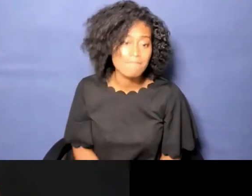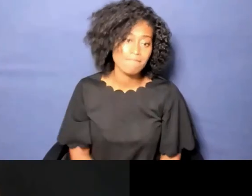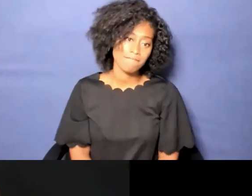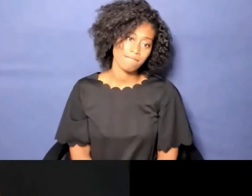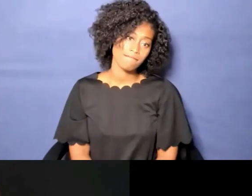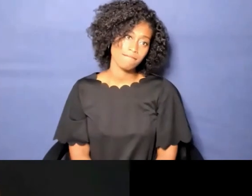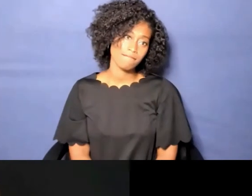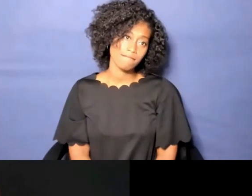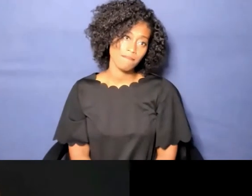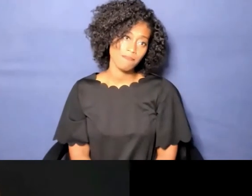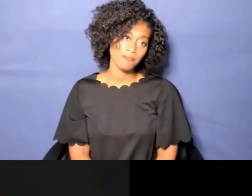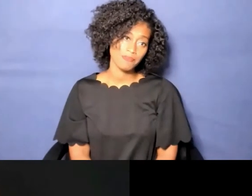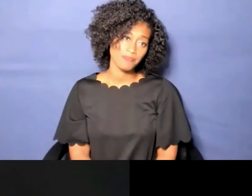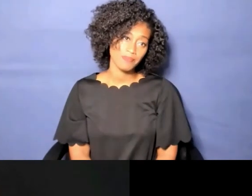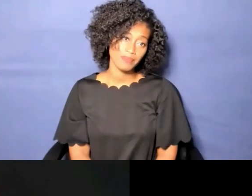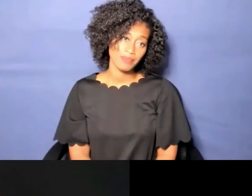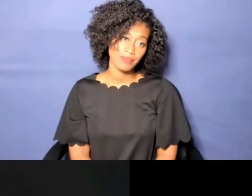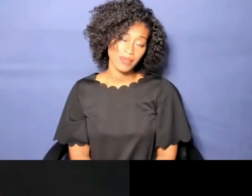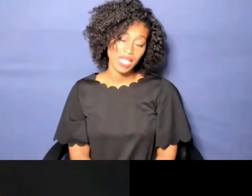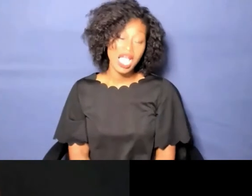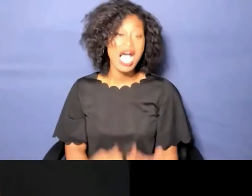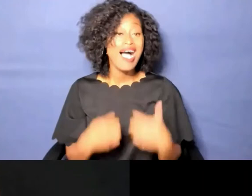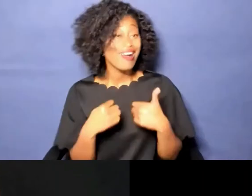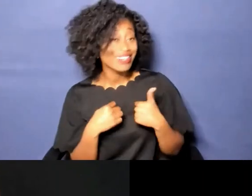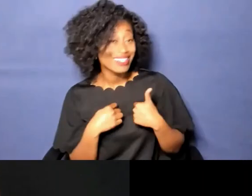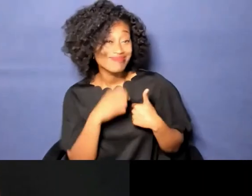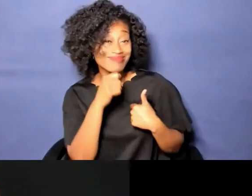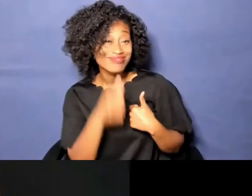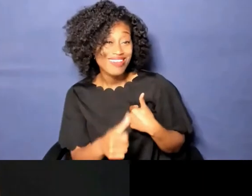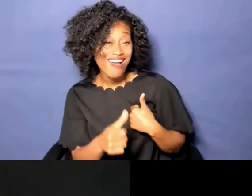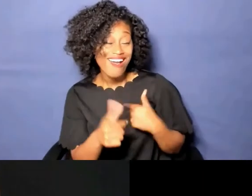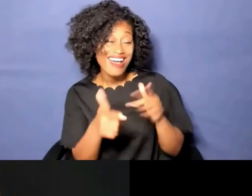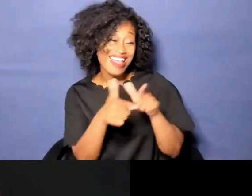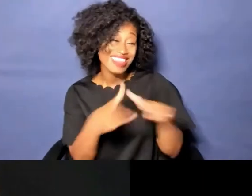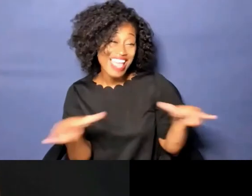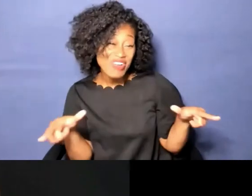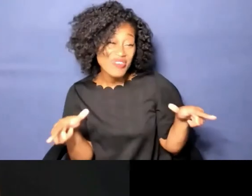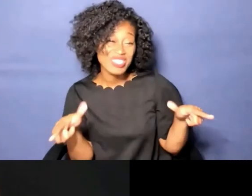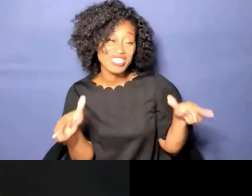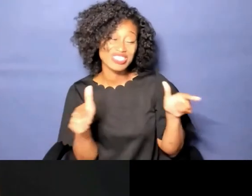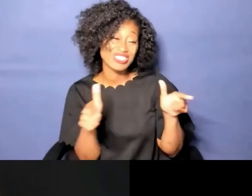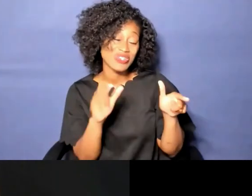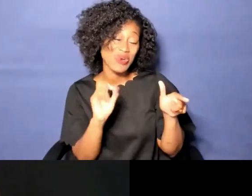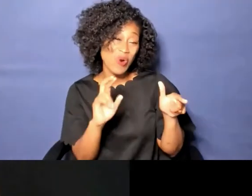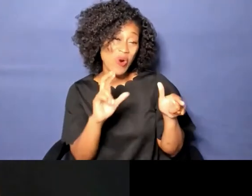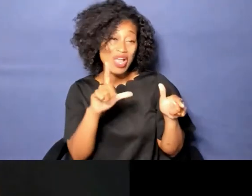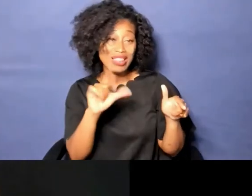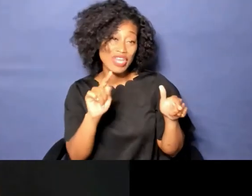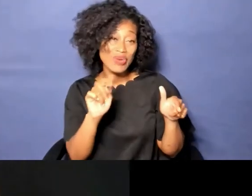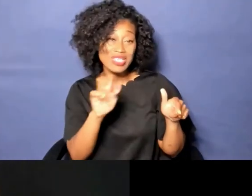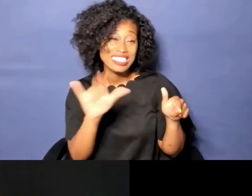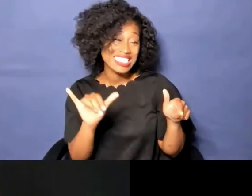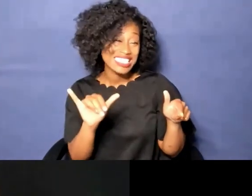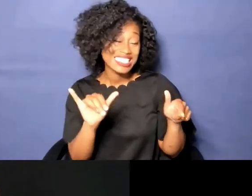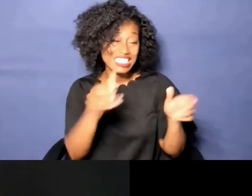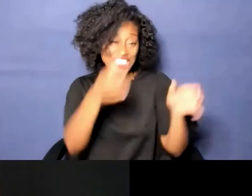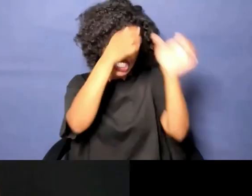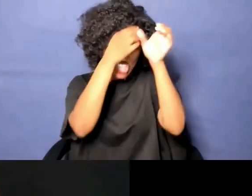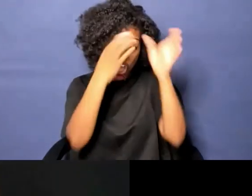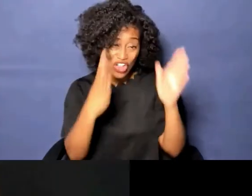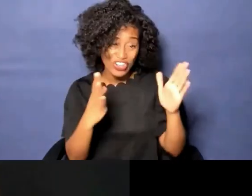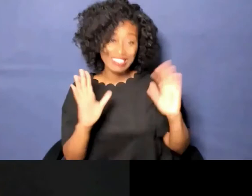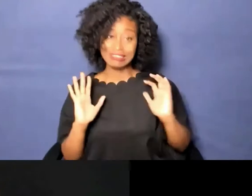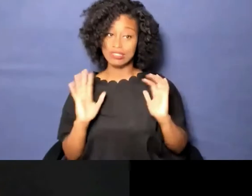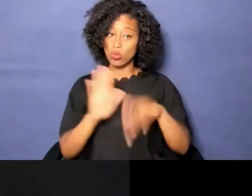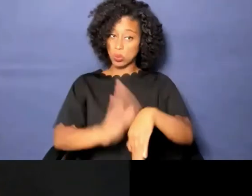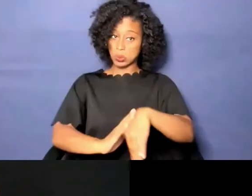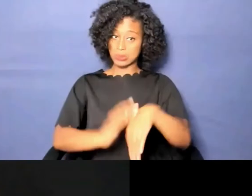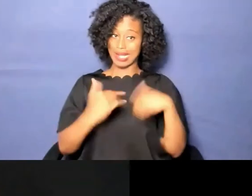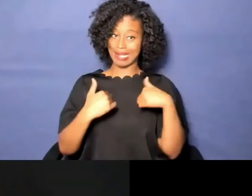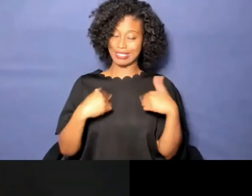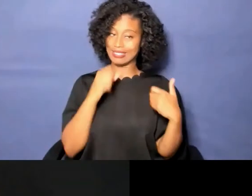Will unlettered language scholar I have to say, but I know that language is a really important